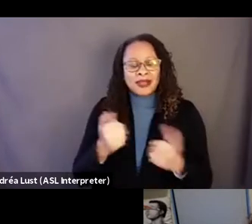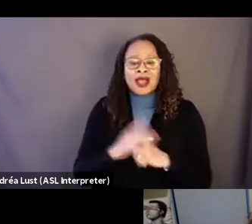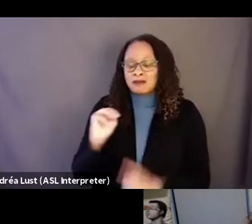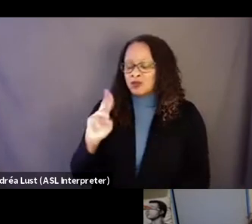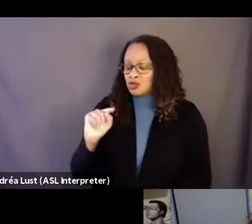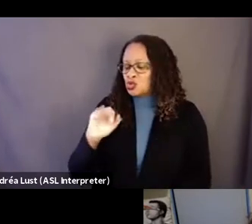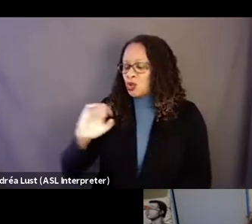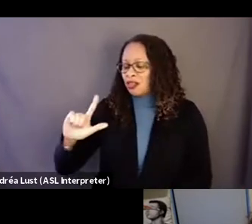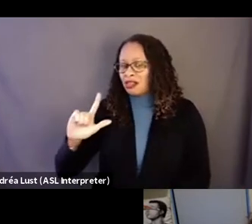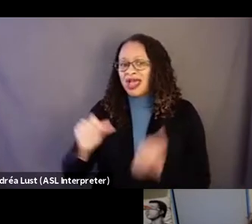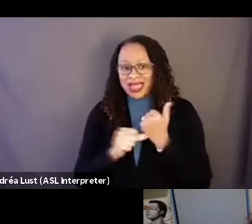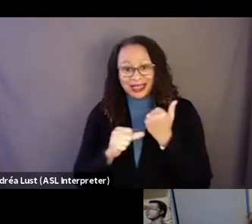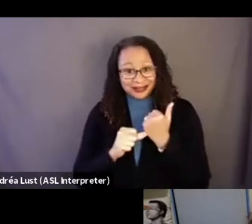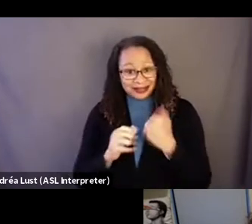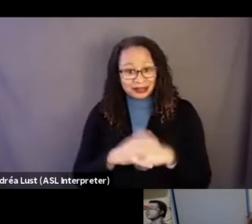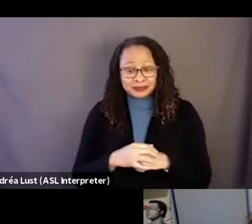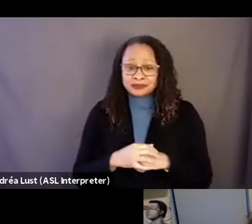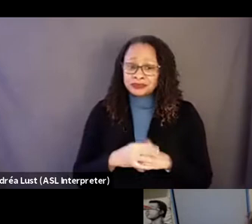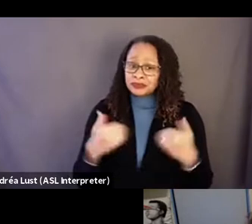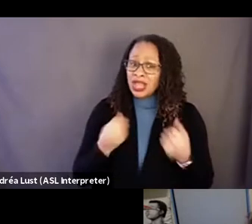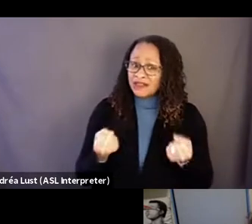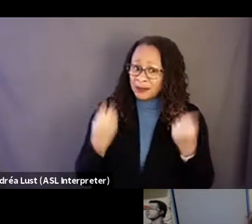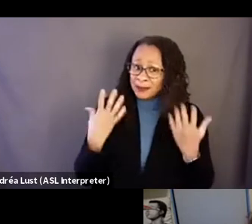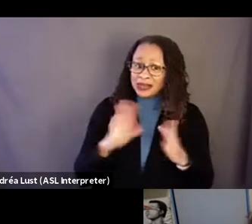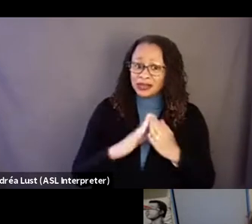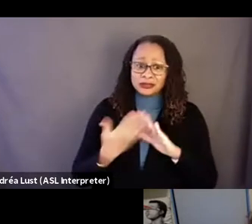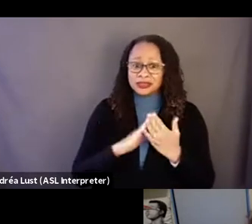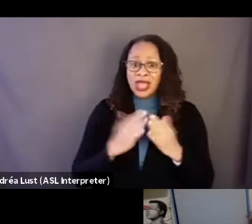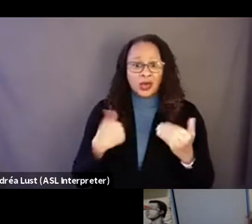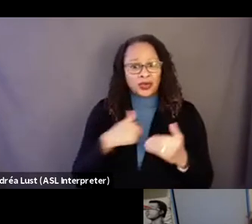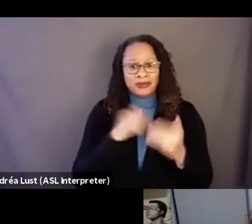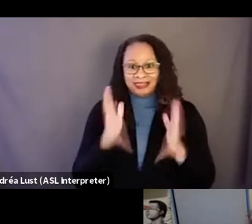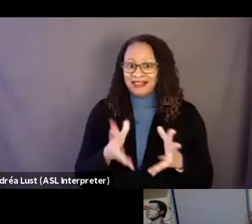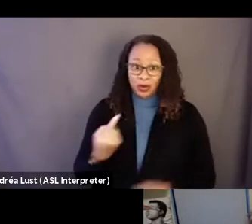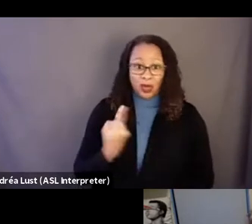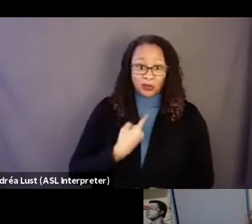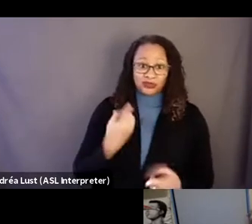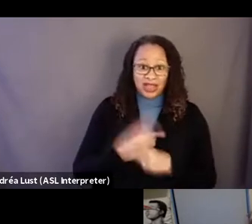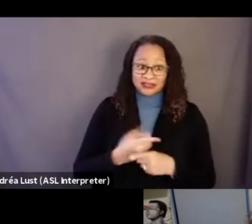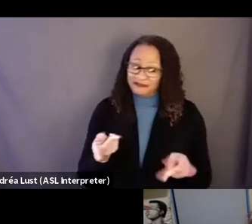And we have in many communities really, we've been left on our own, right?